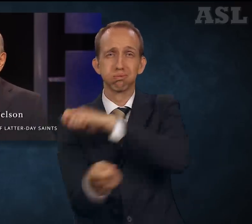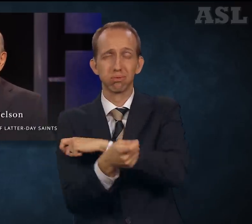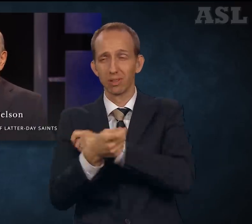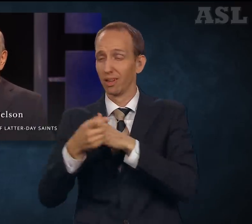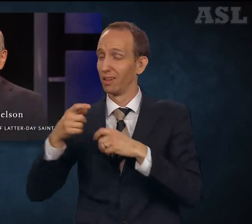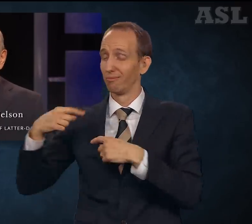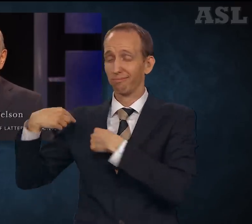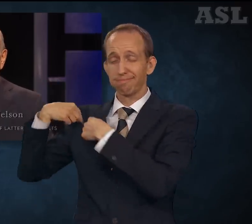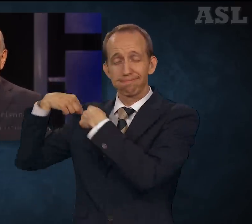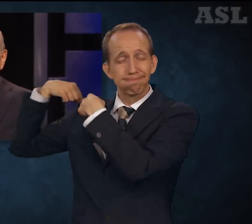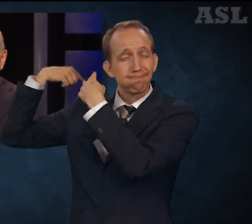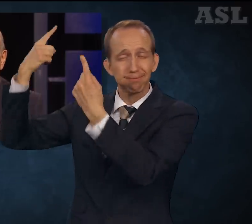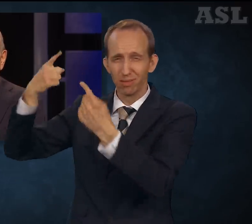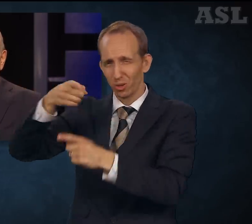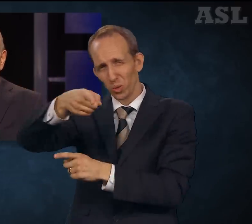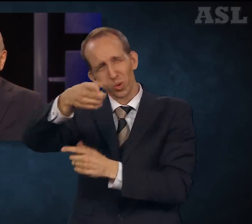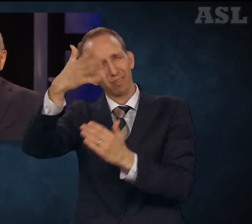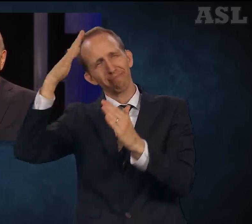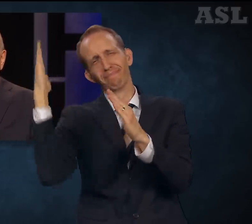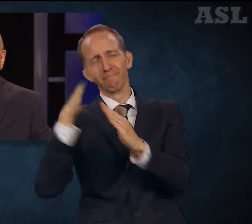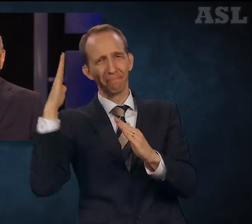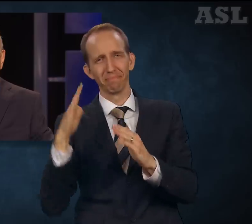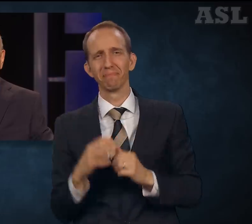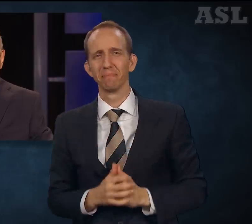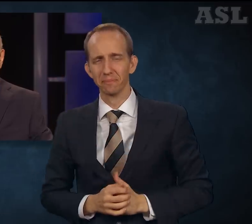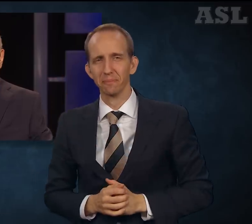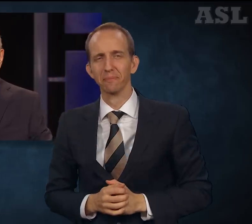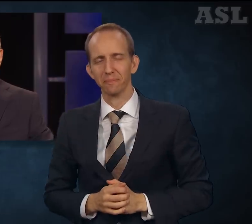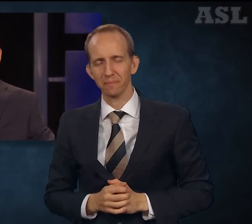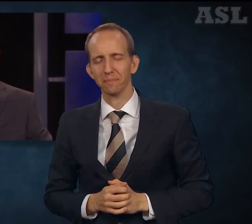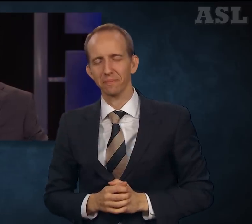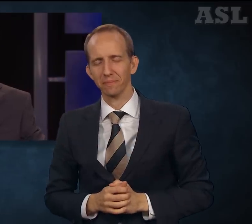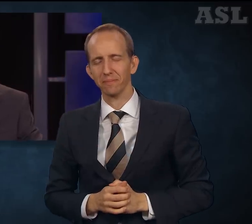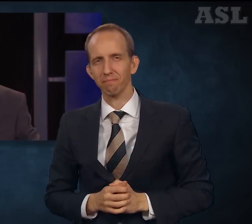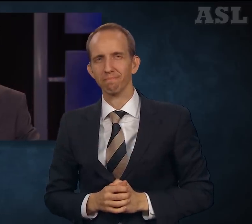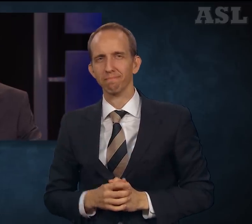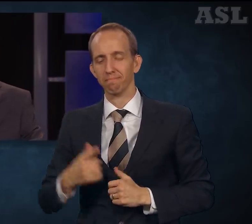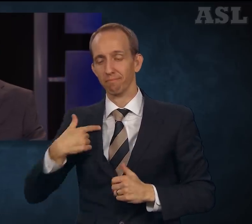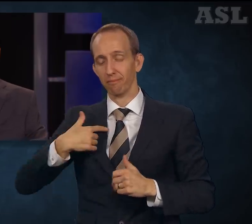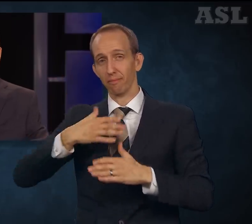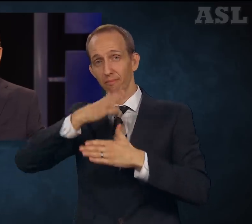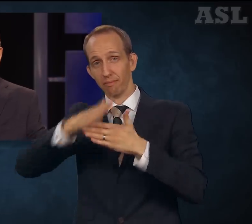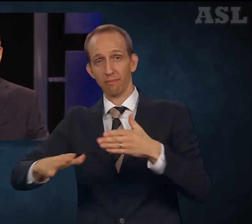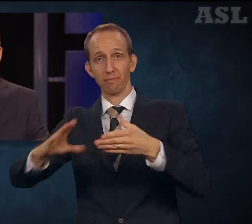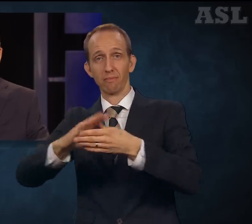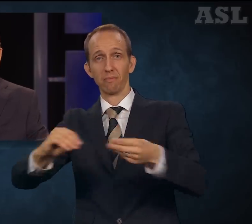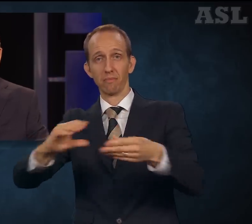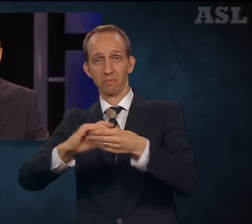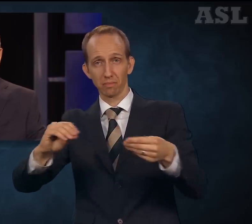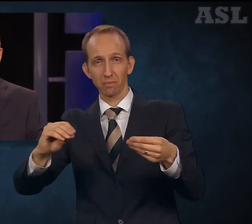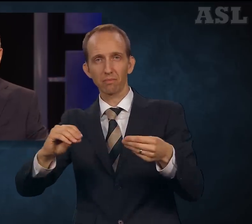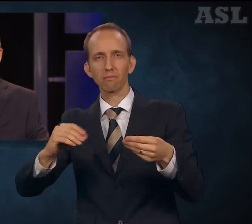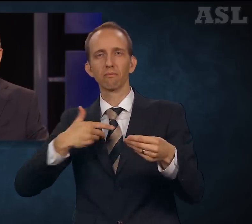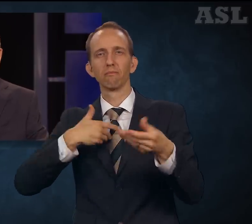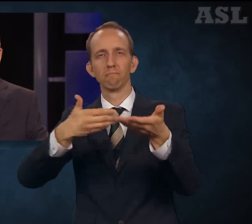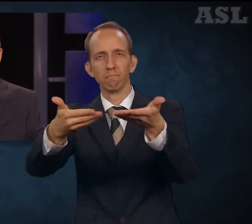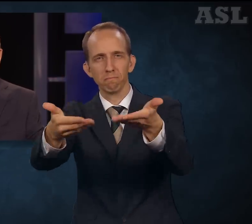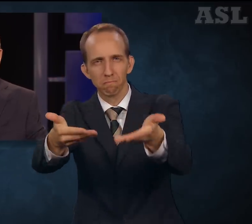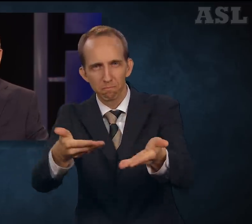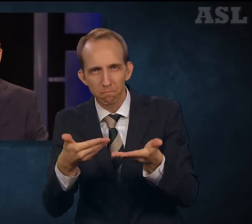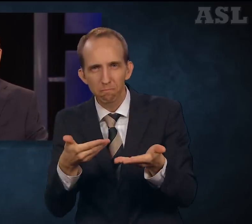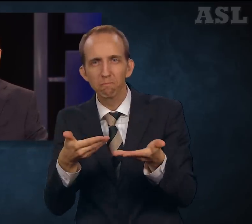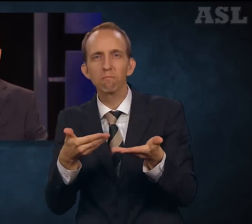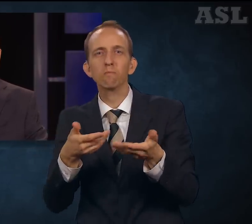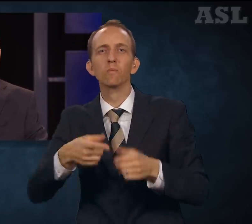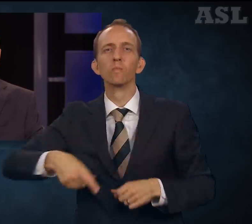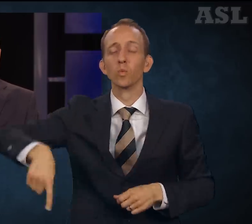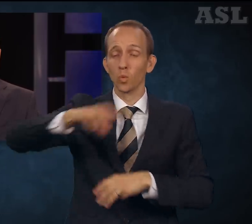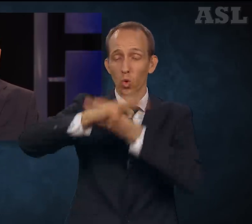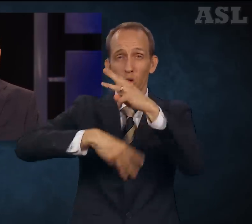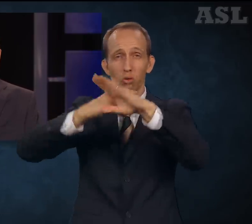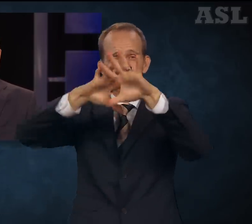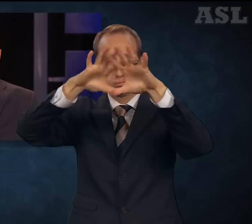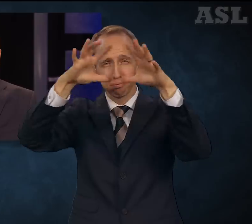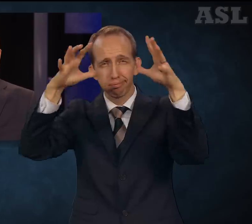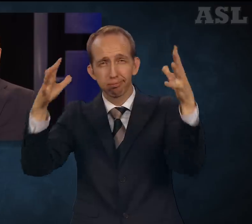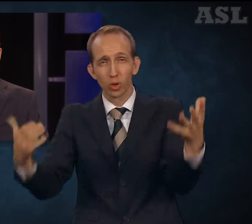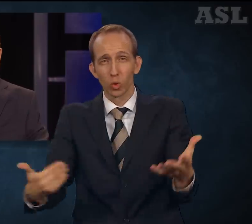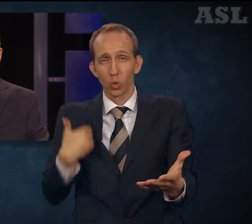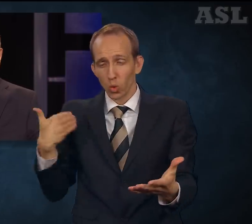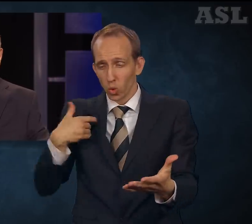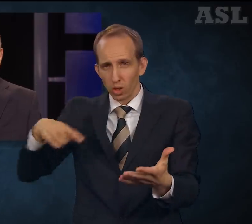ANY PREVIOUS GENERATION!